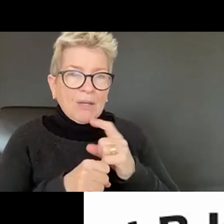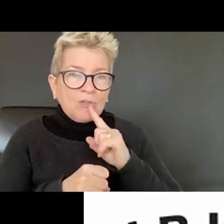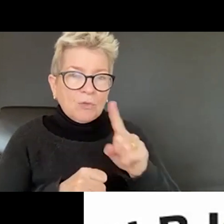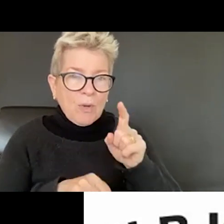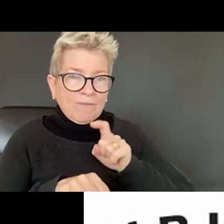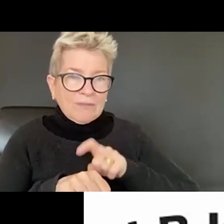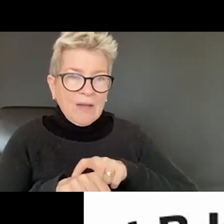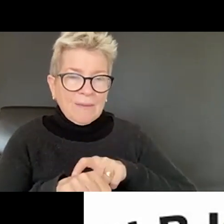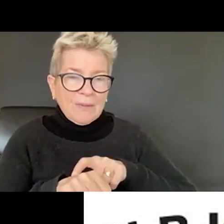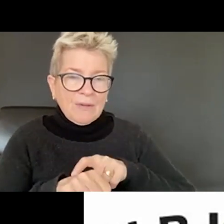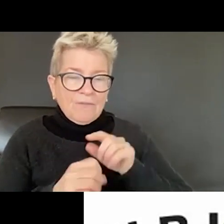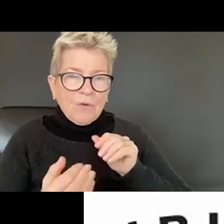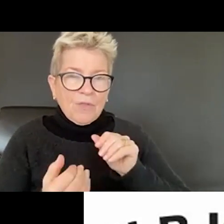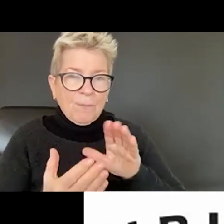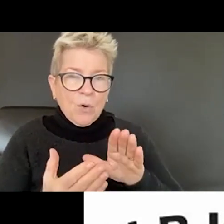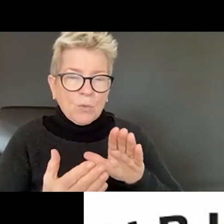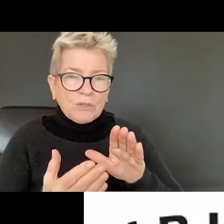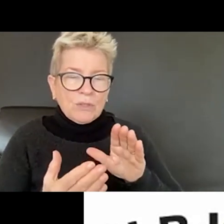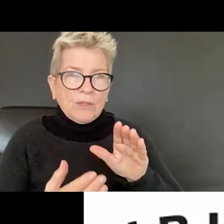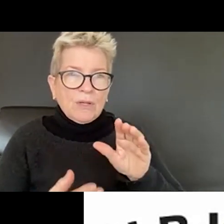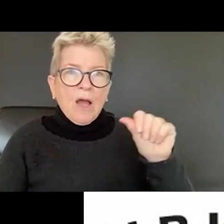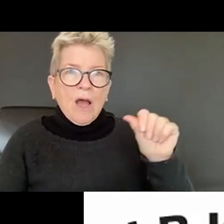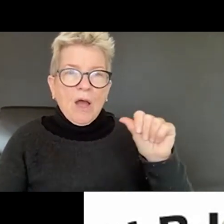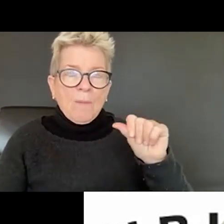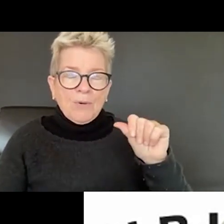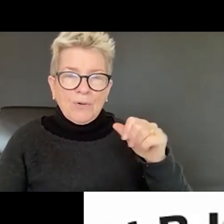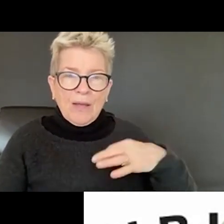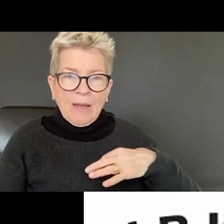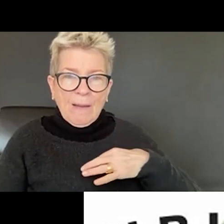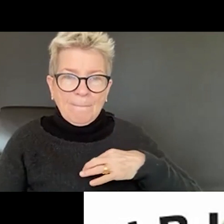approach so Auburn um applied for the grant and I'm sure a lot of people will be interested in